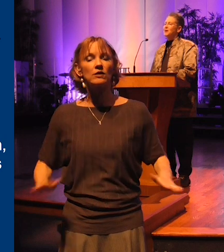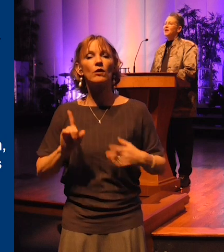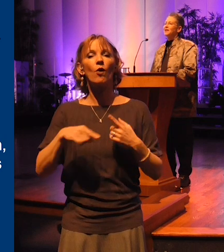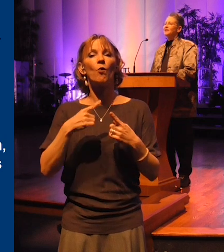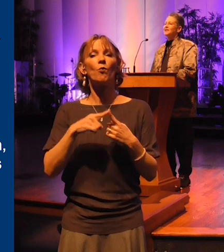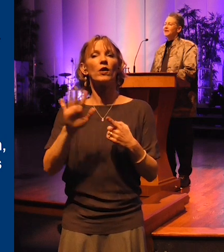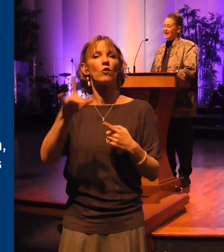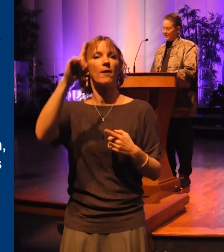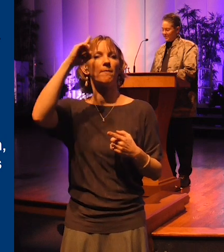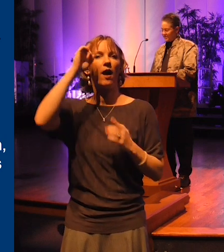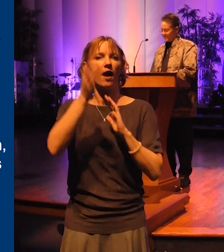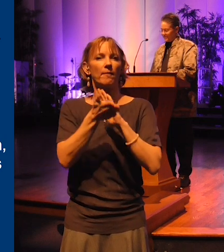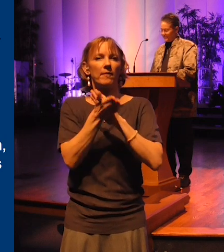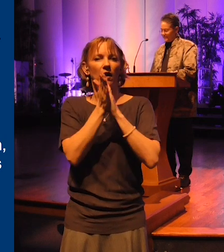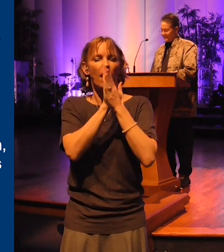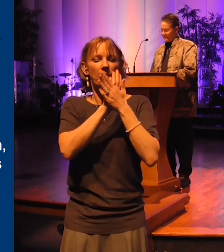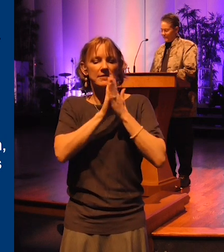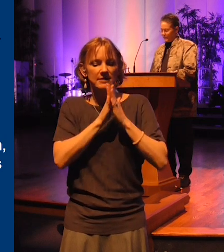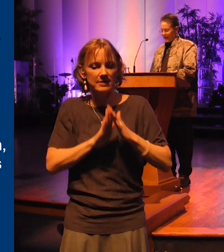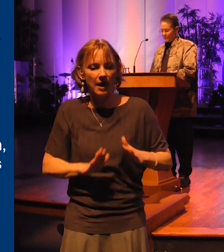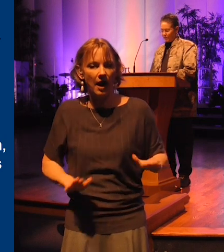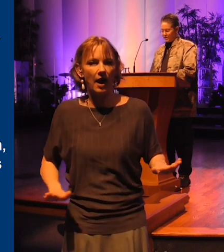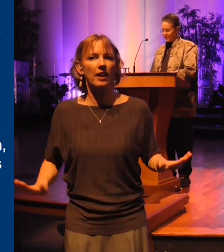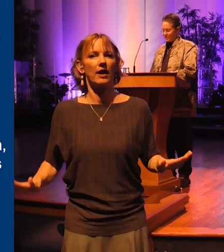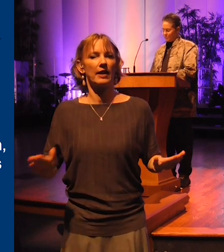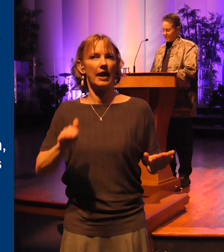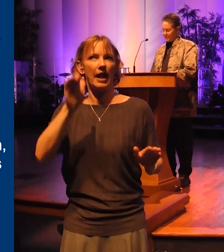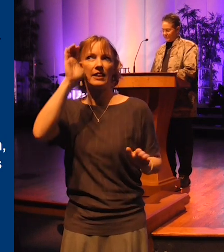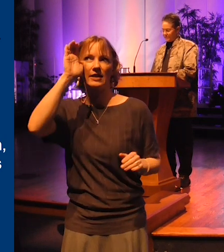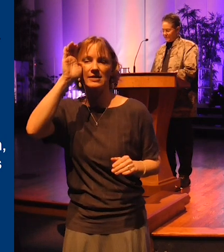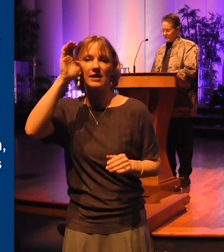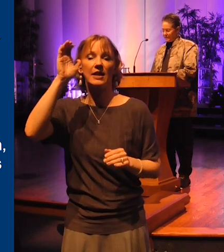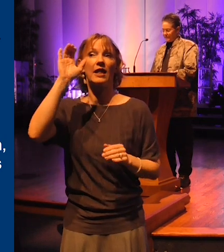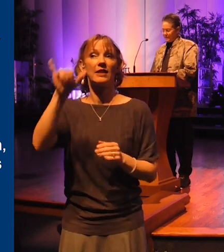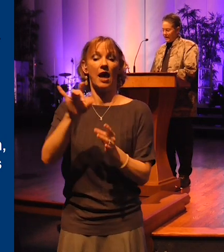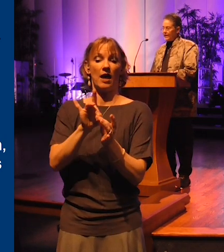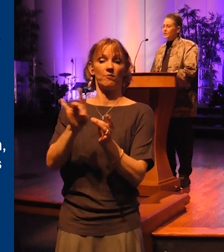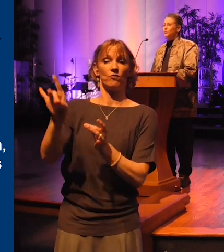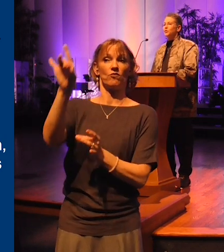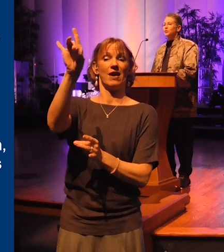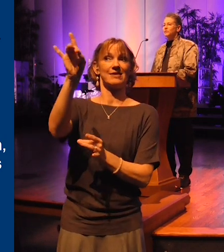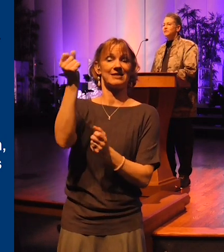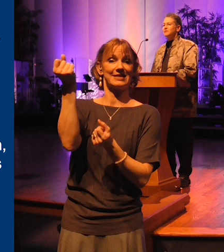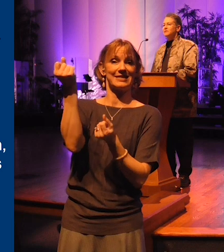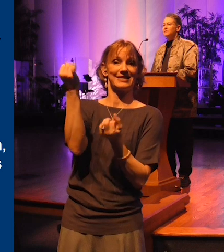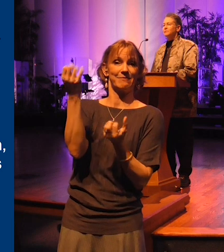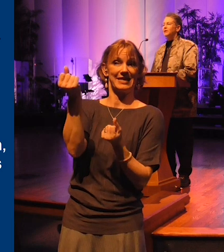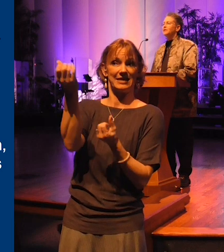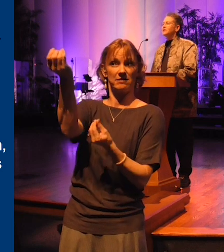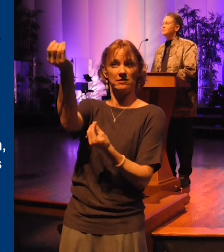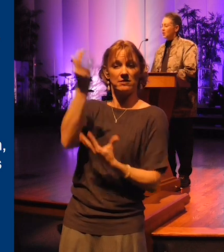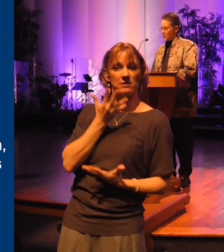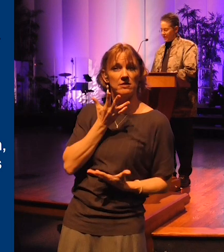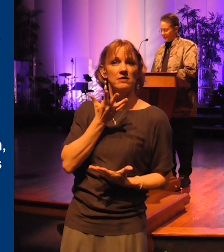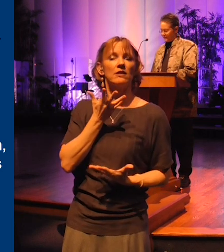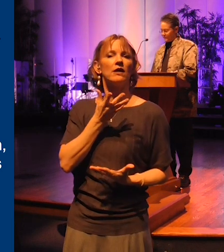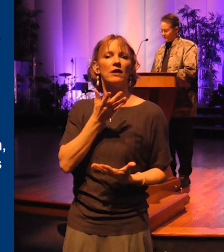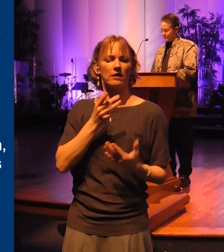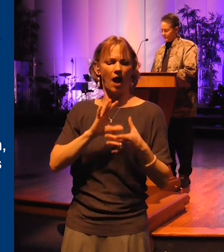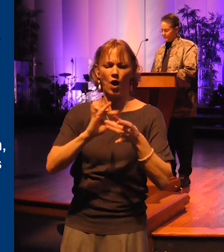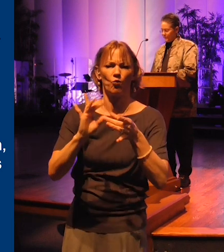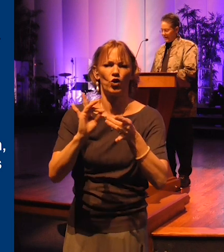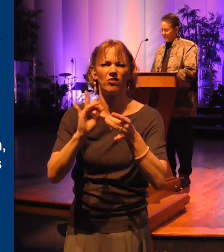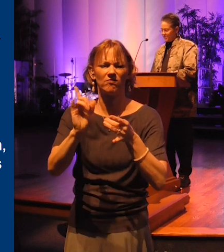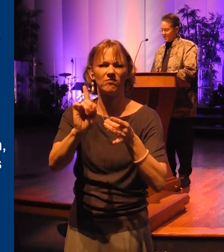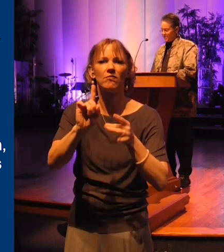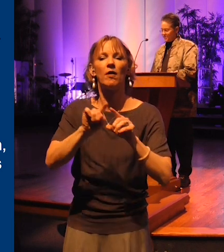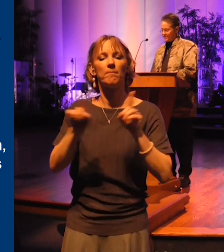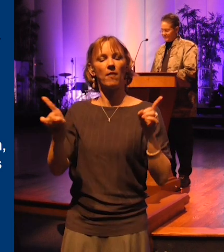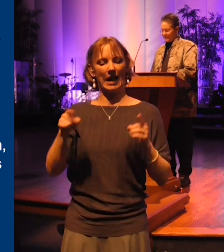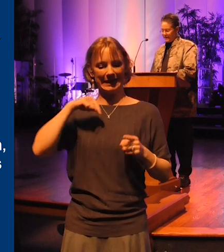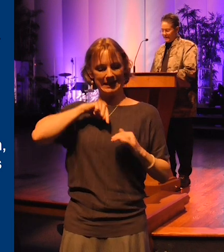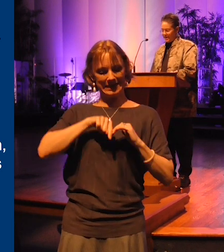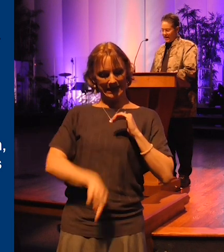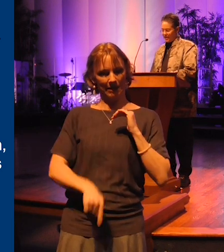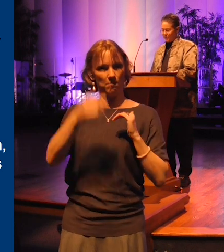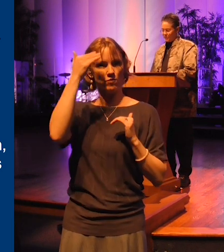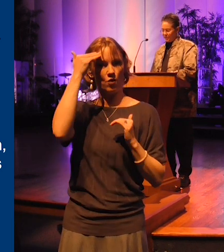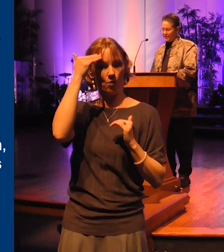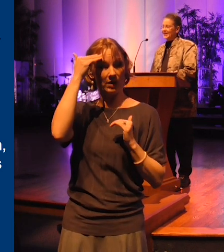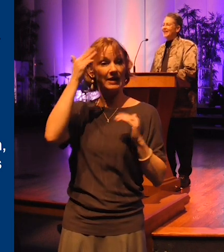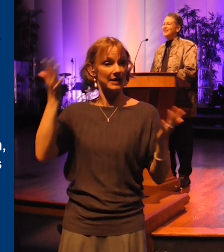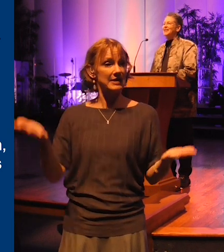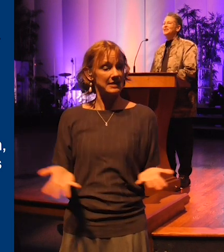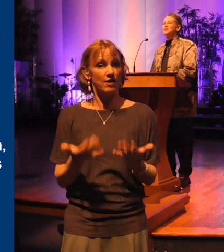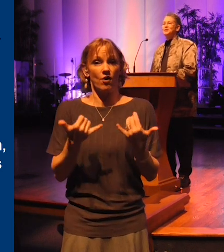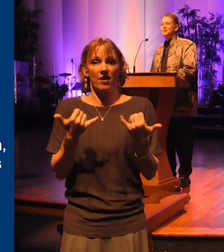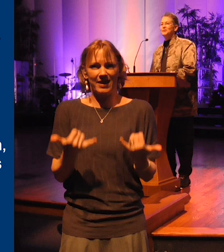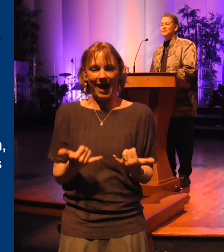and listen that presence speaks not in words but in a deep knowing it is here now and it is you